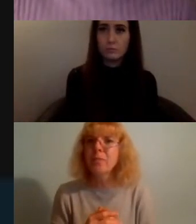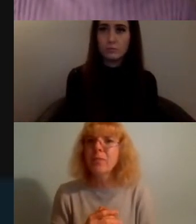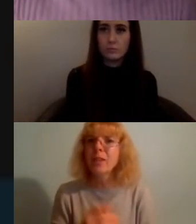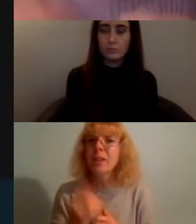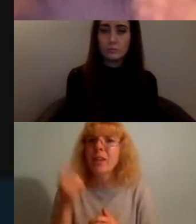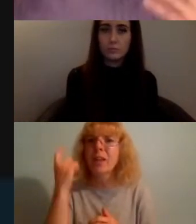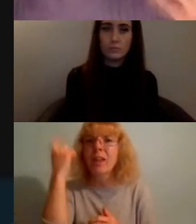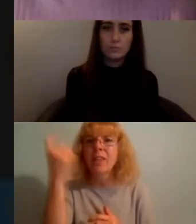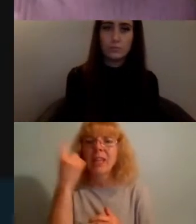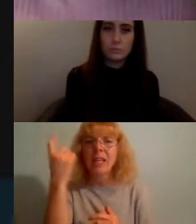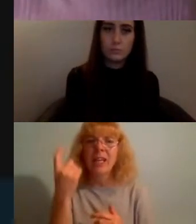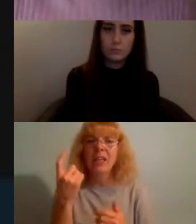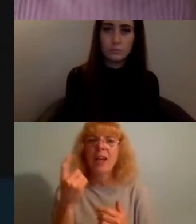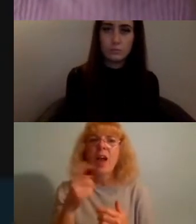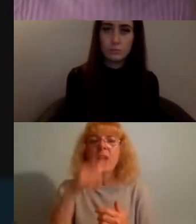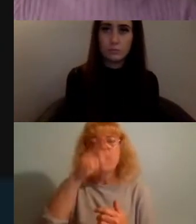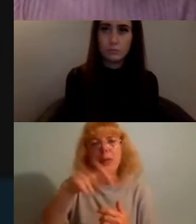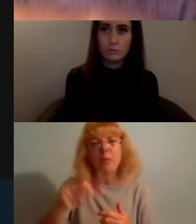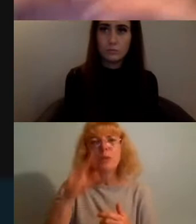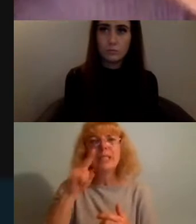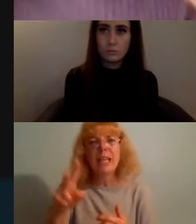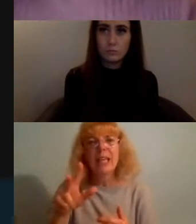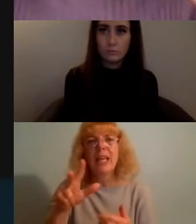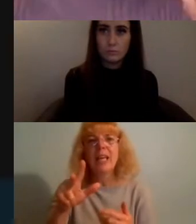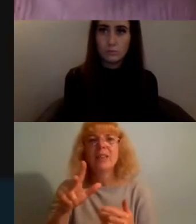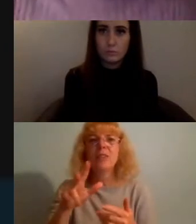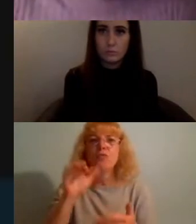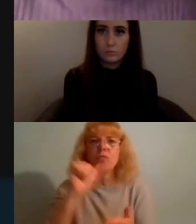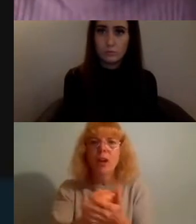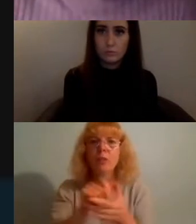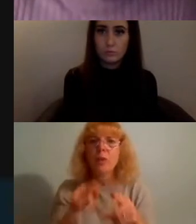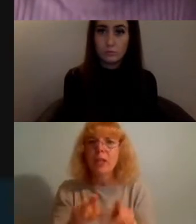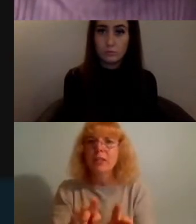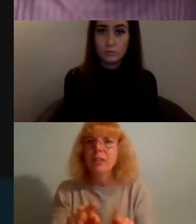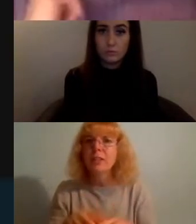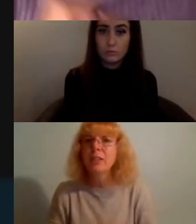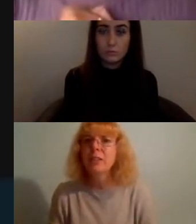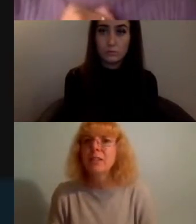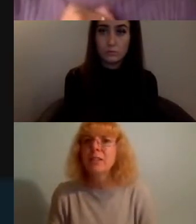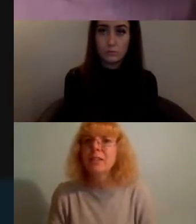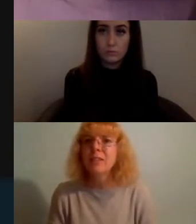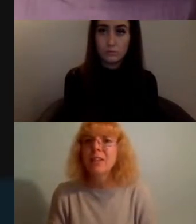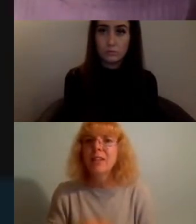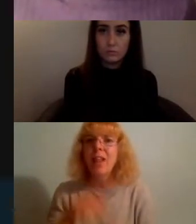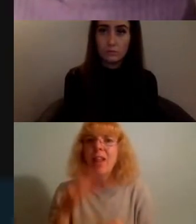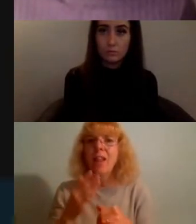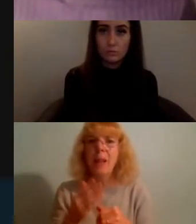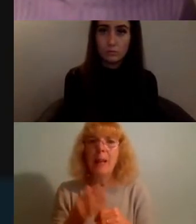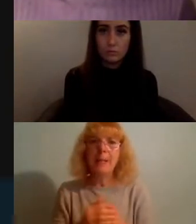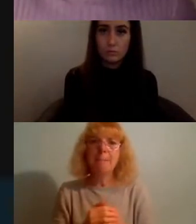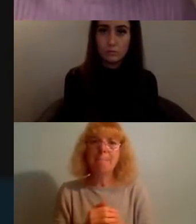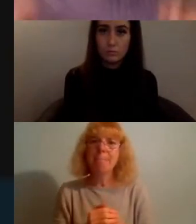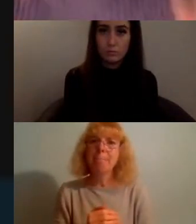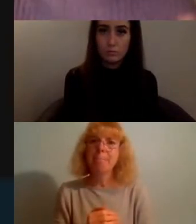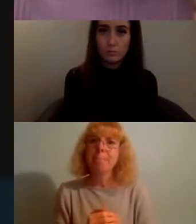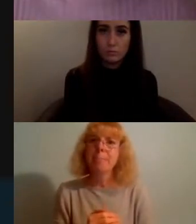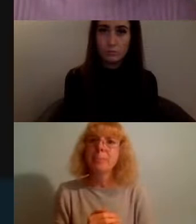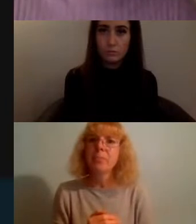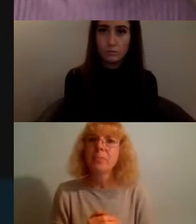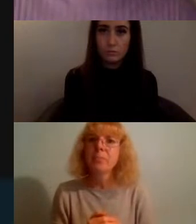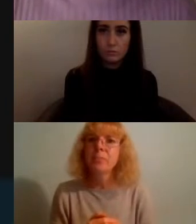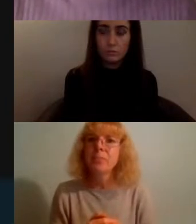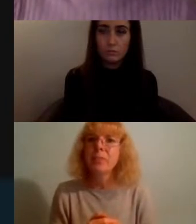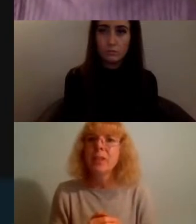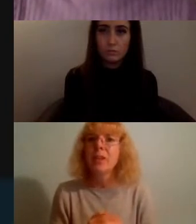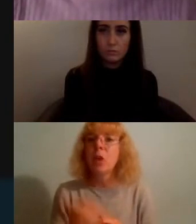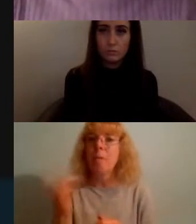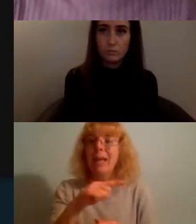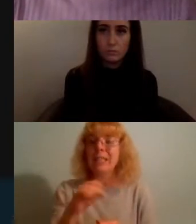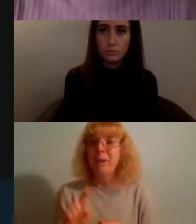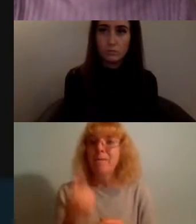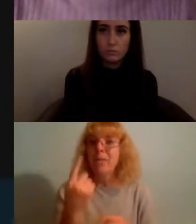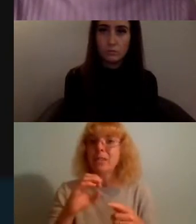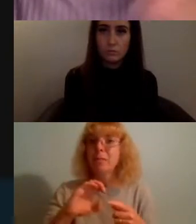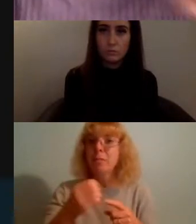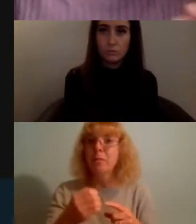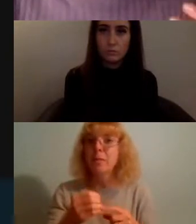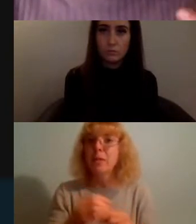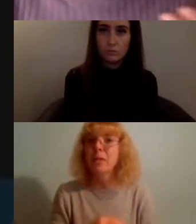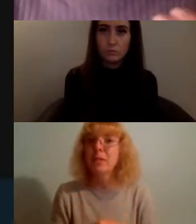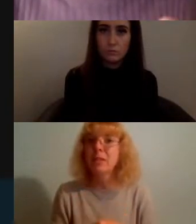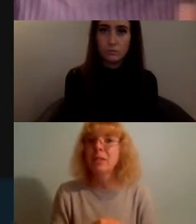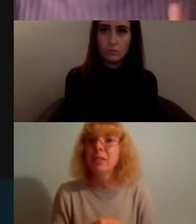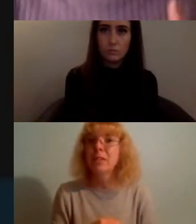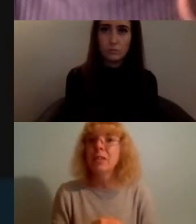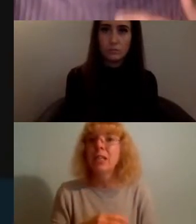reasons in the right way and - last slide please - back to my first point I...in reality...I would